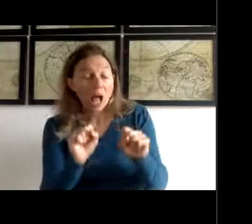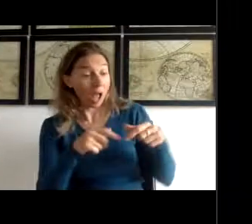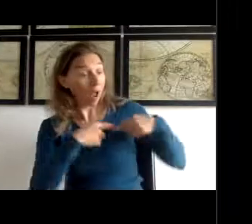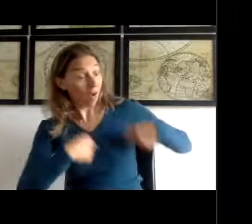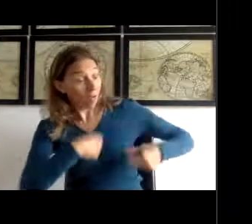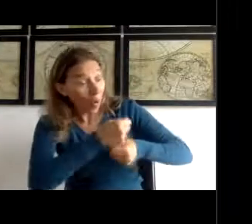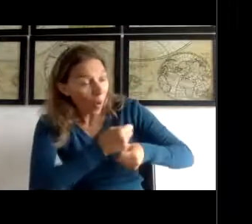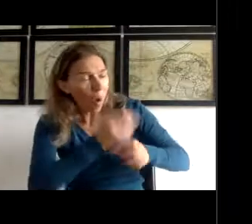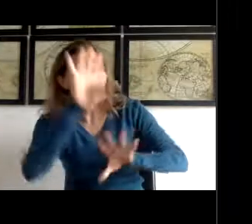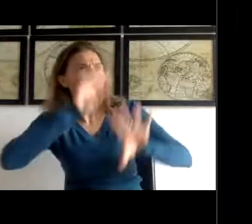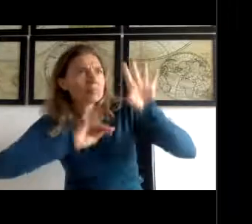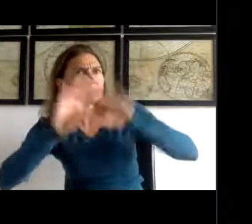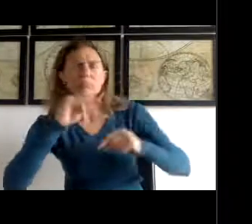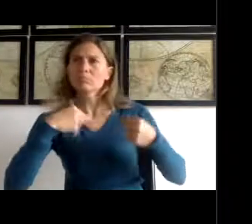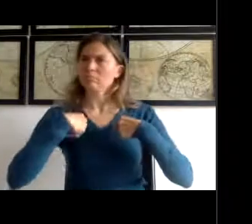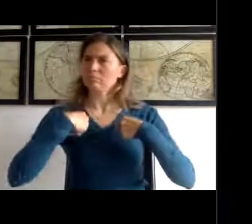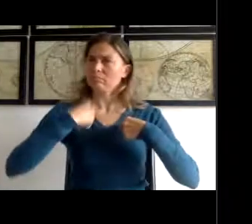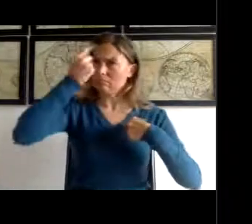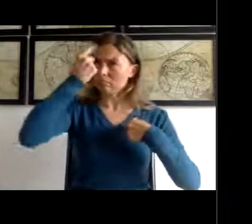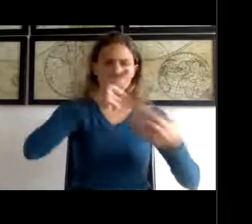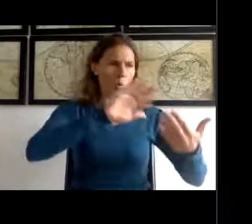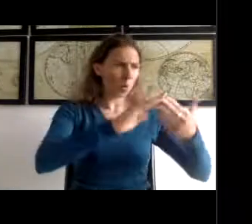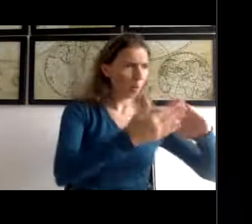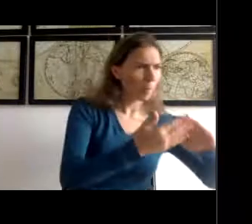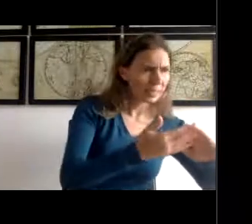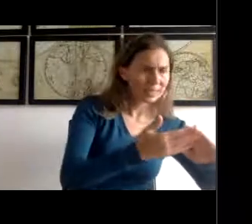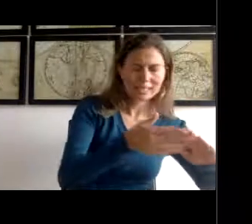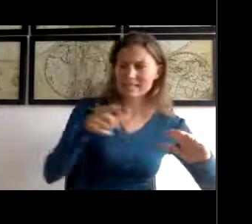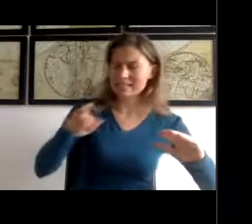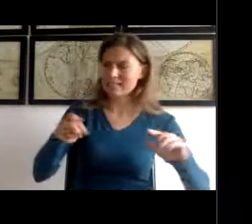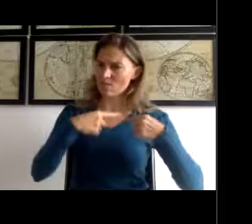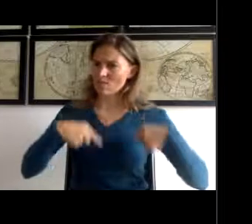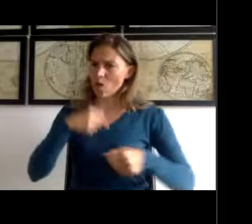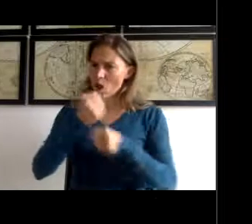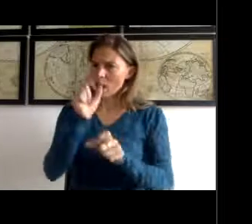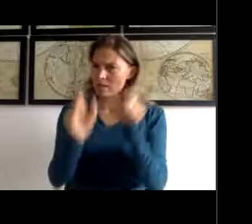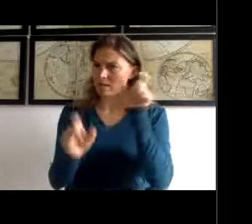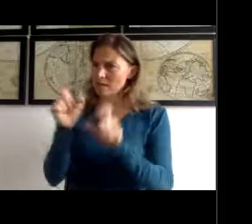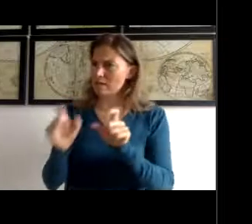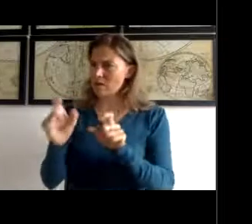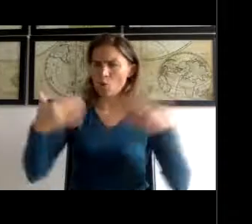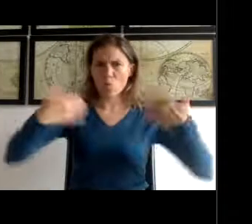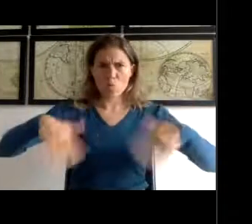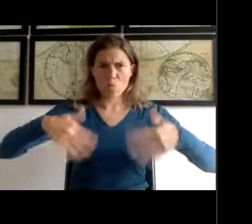Communities and volunteers benefit from volunteering very deeply.